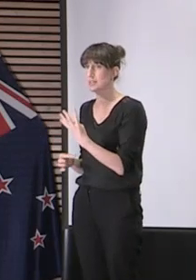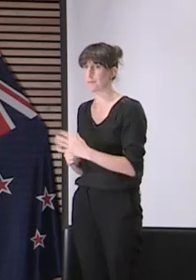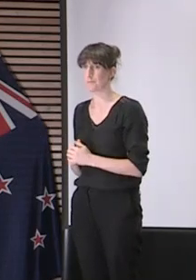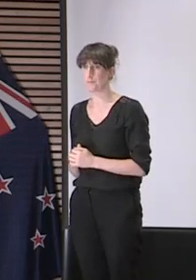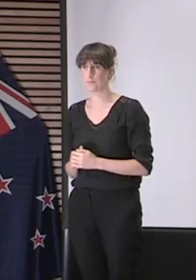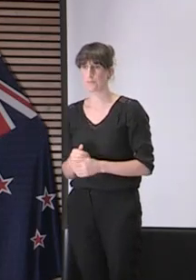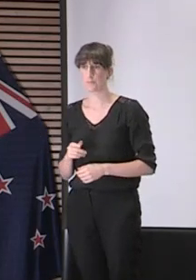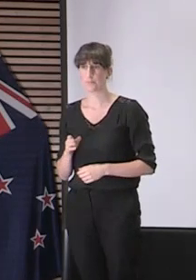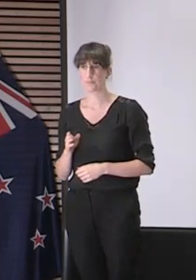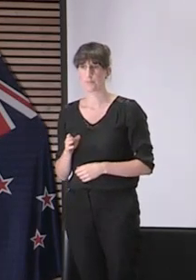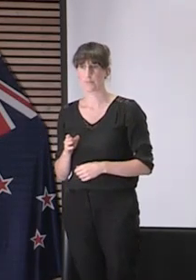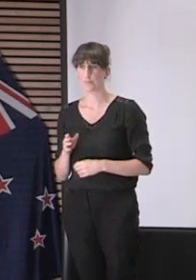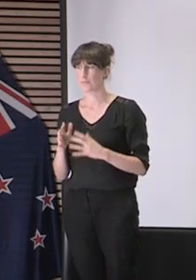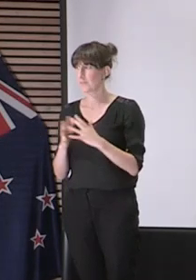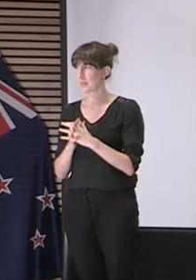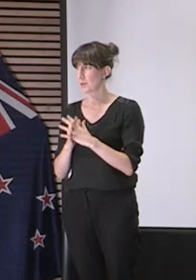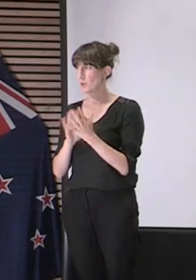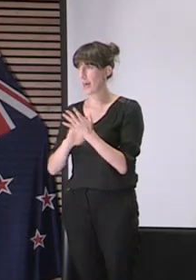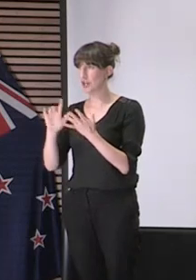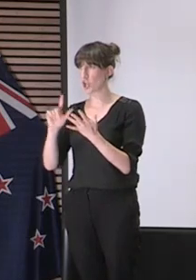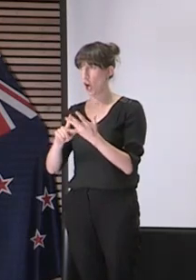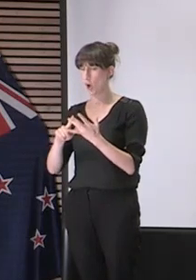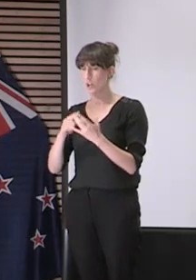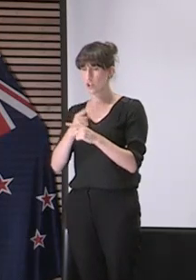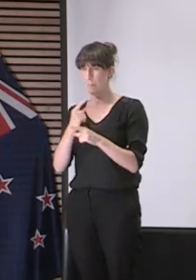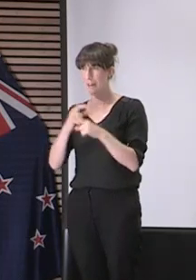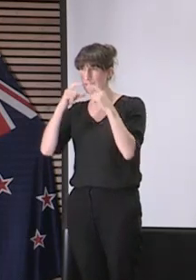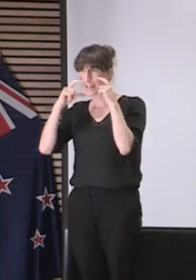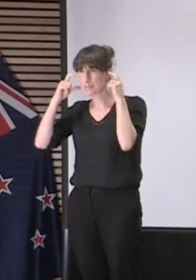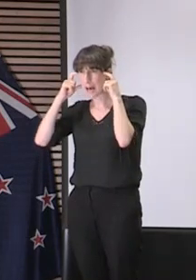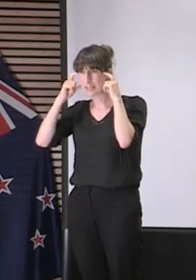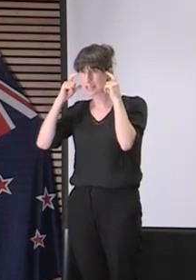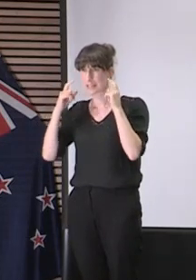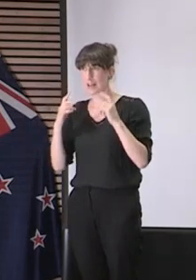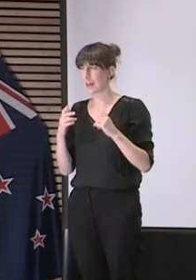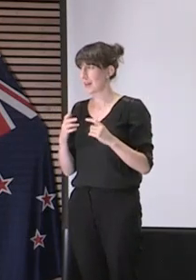WHO and the CBC provide